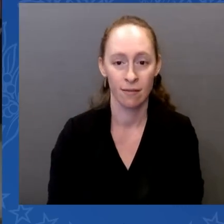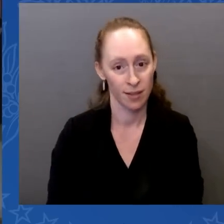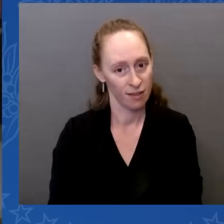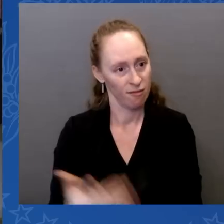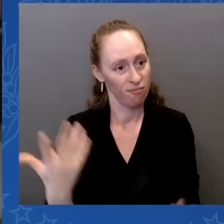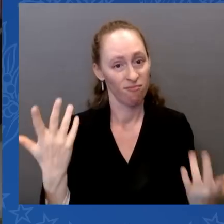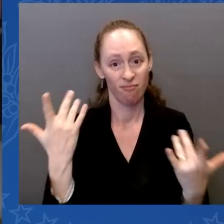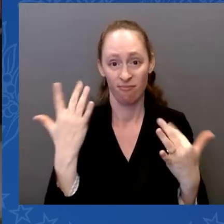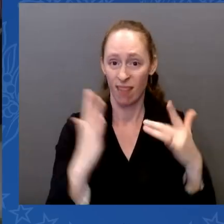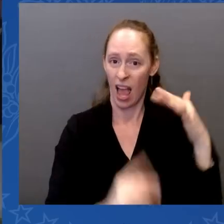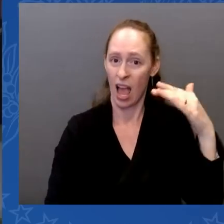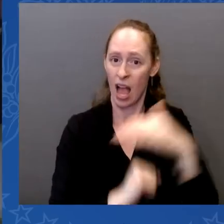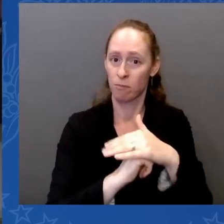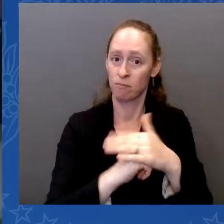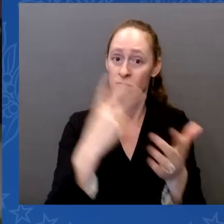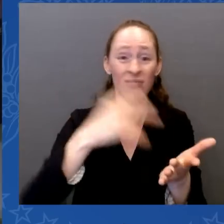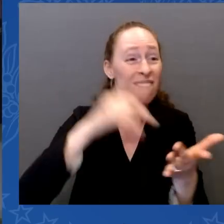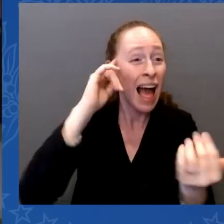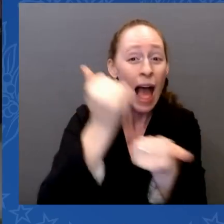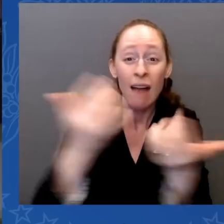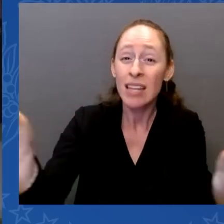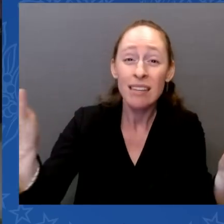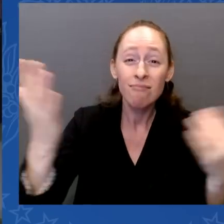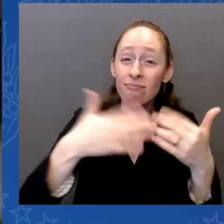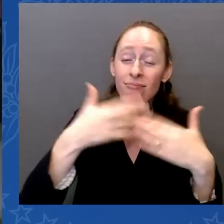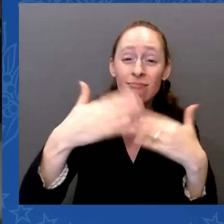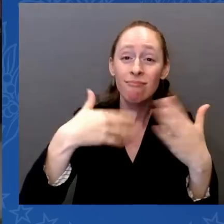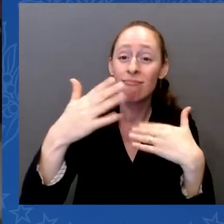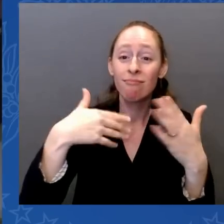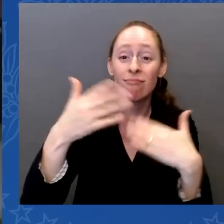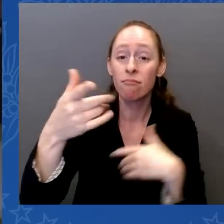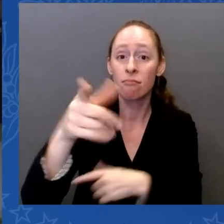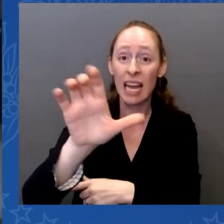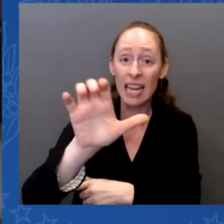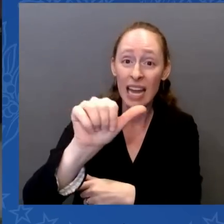whether it's cancer drugs or anything else. Thousands of Americans on Medicare